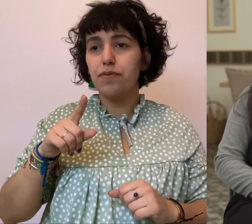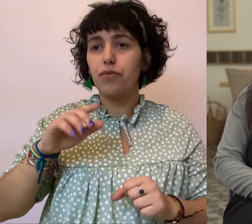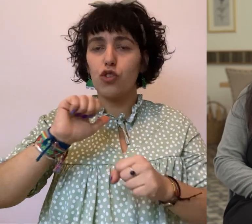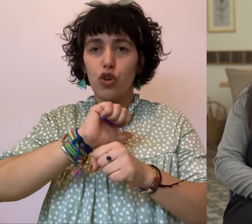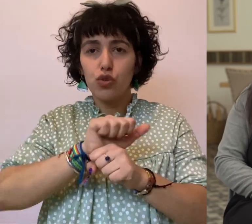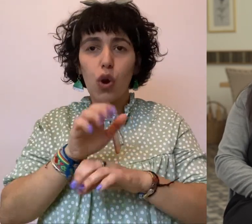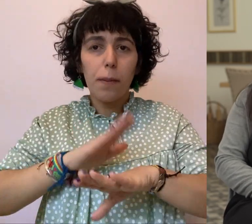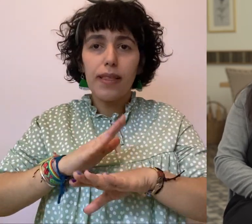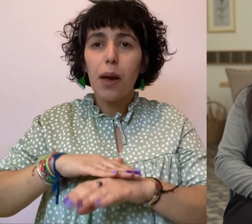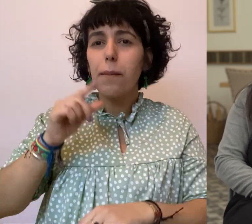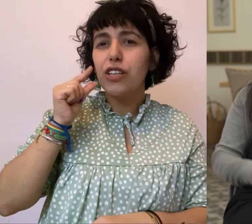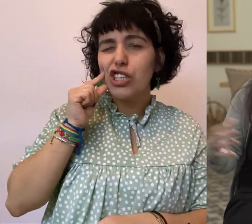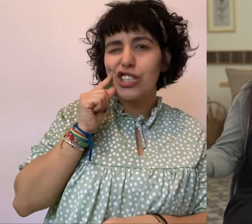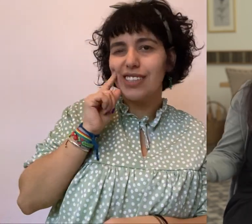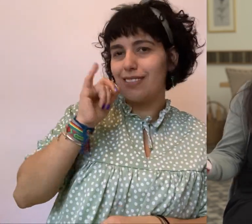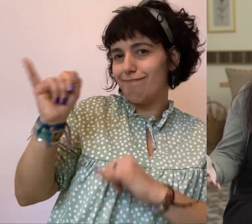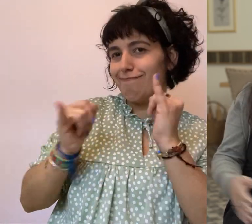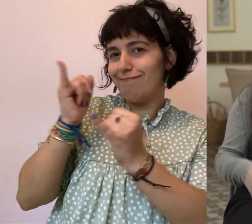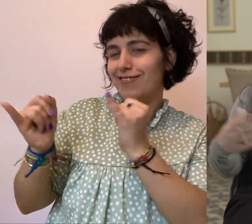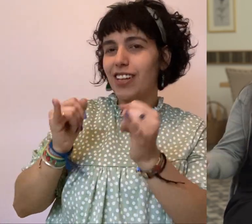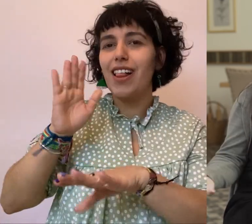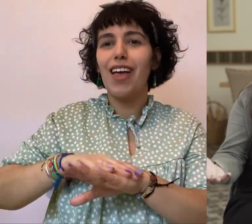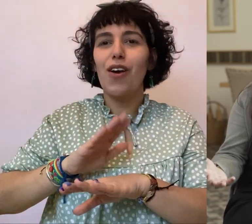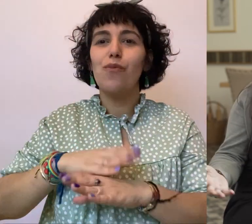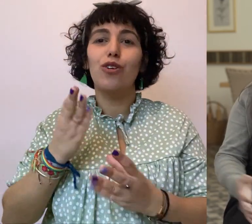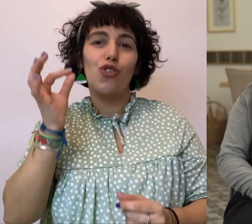We both have fun and it allows us to cope with a lot of things.